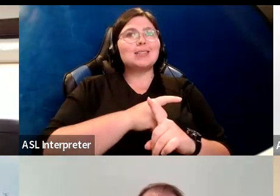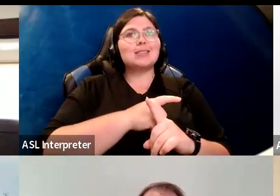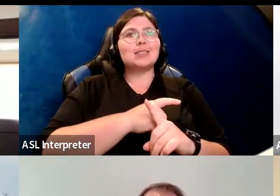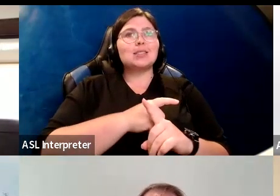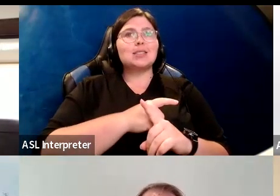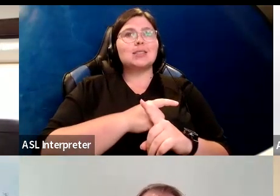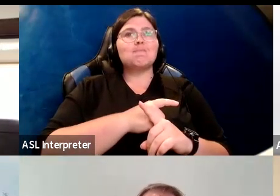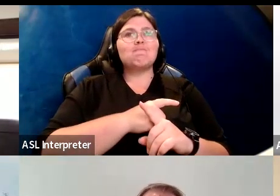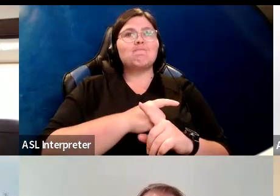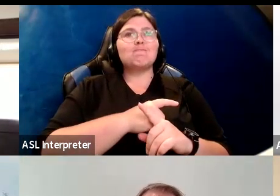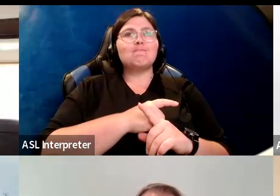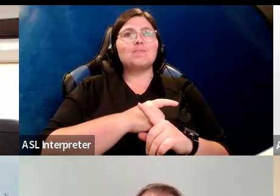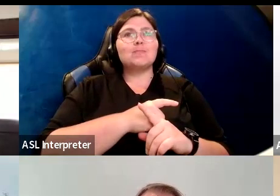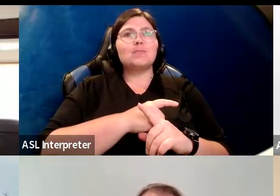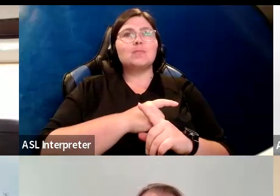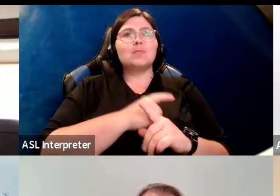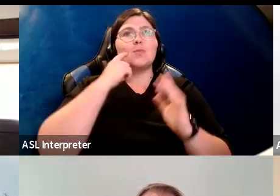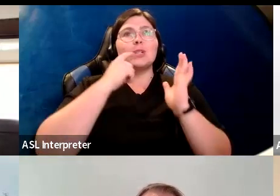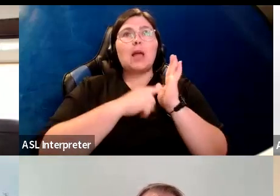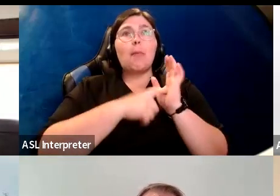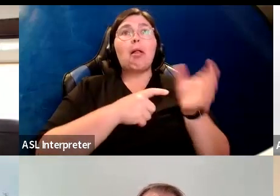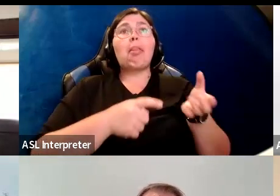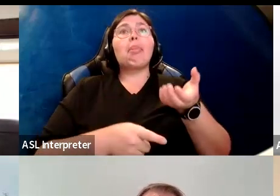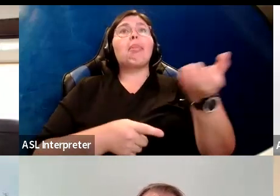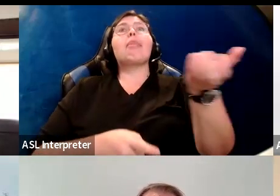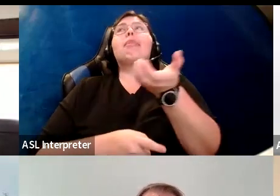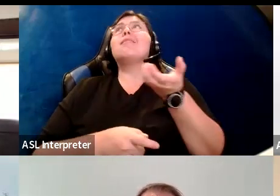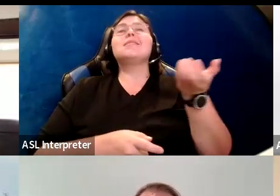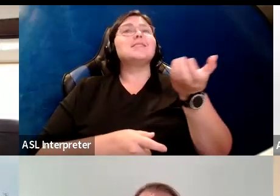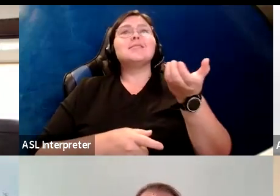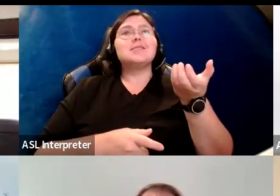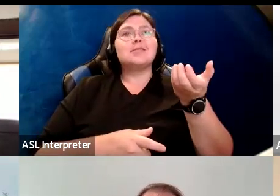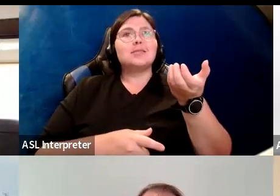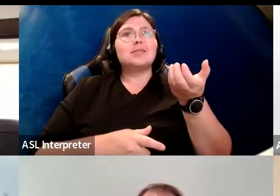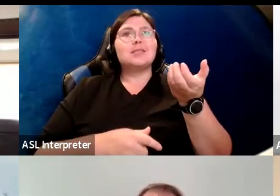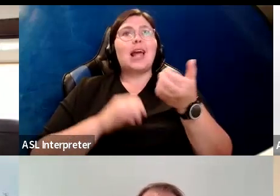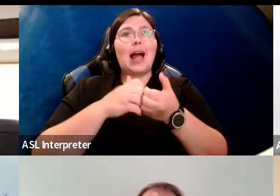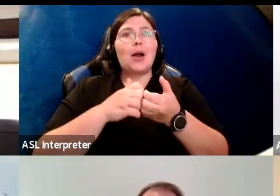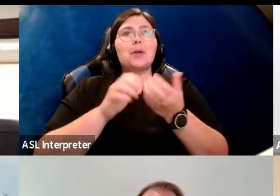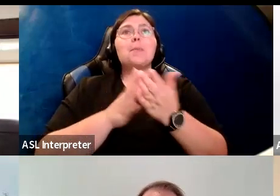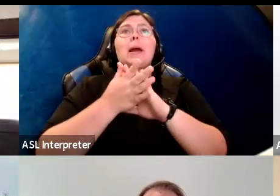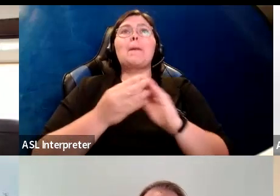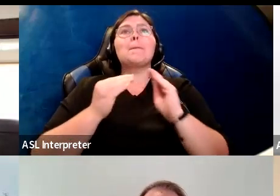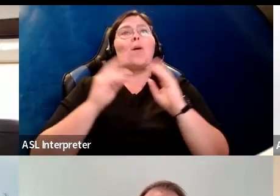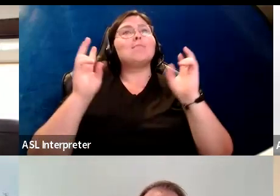or having the phone out in the hand, how can we move on to a more natural, naturalistic way